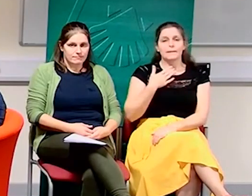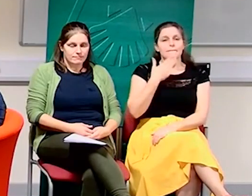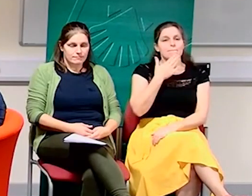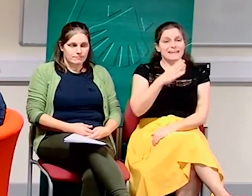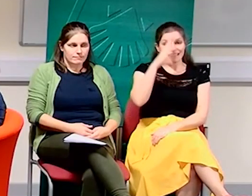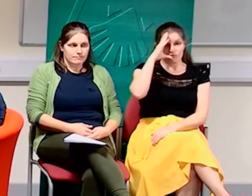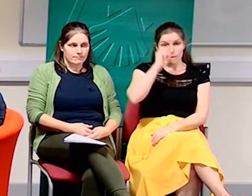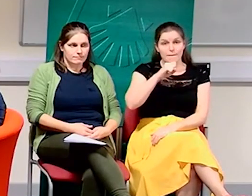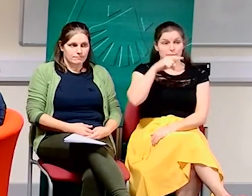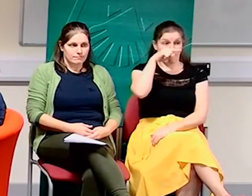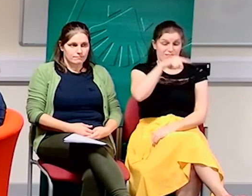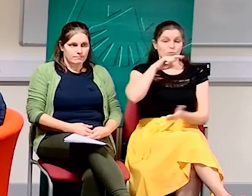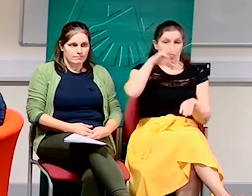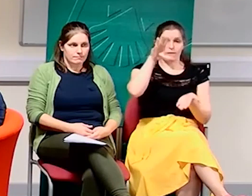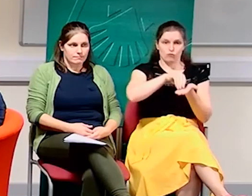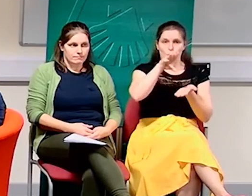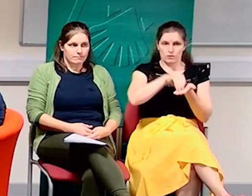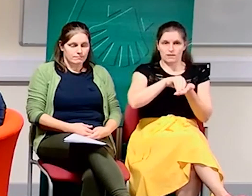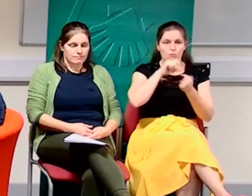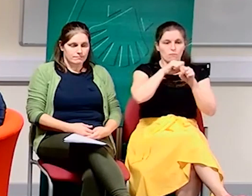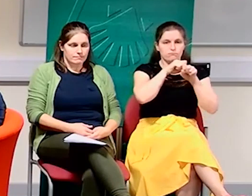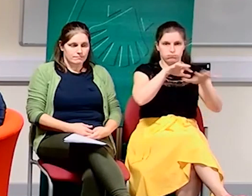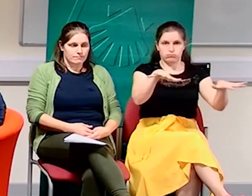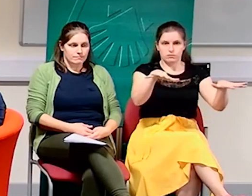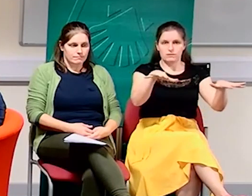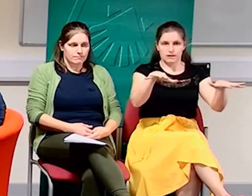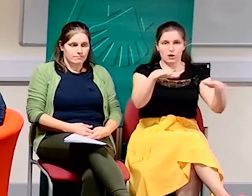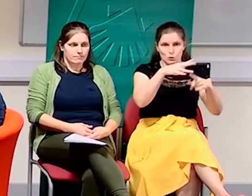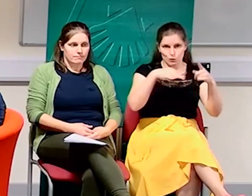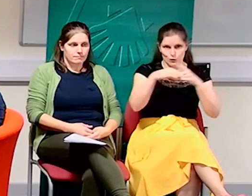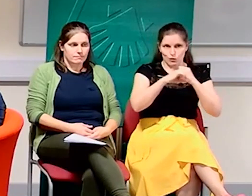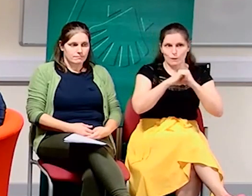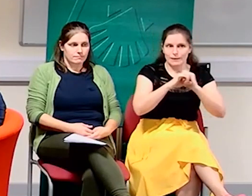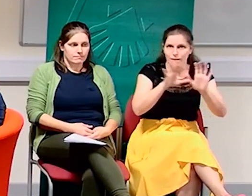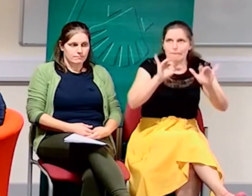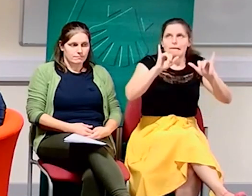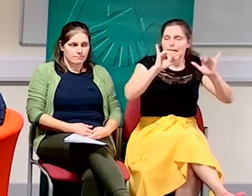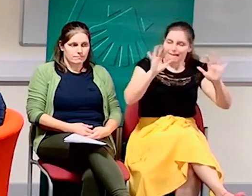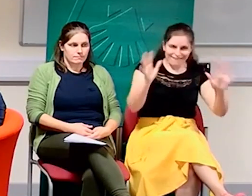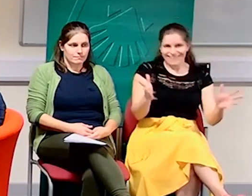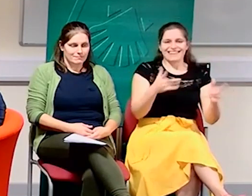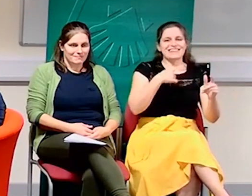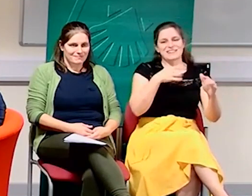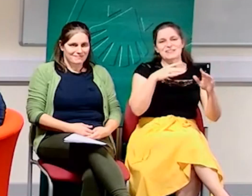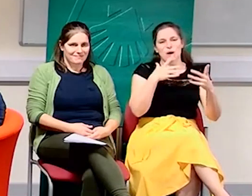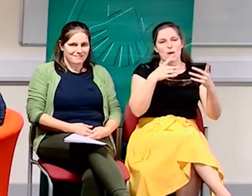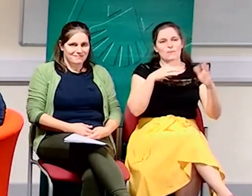recorded and I believe is going to be shared on social media channels of the Reading University